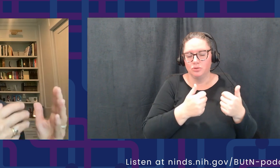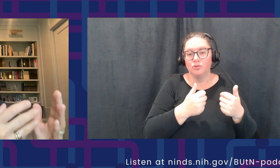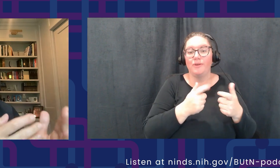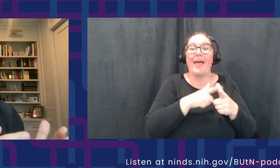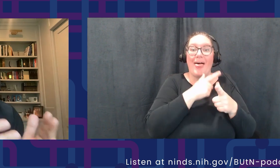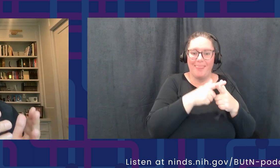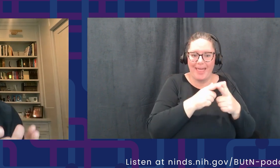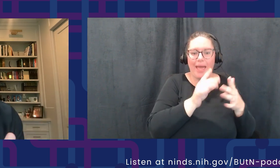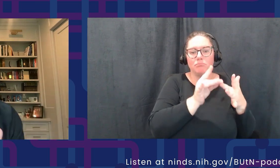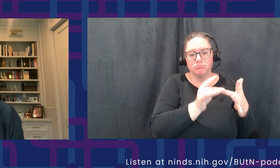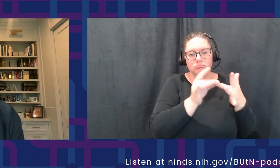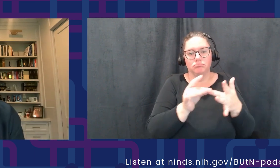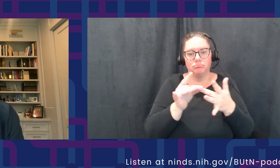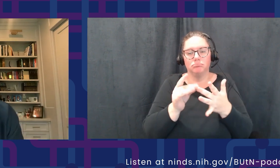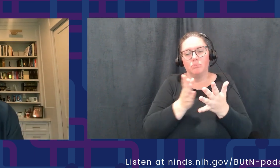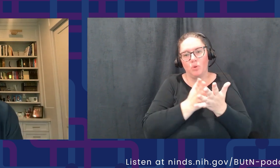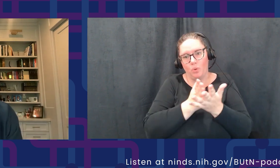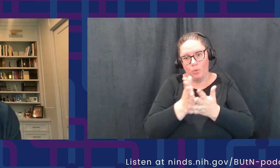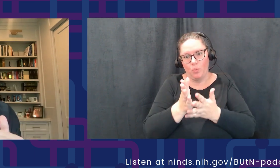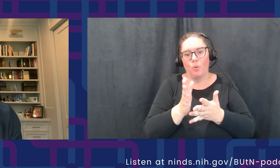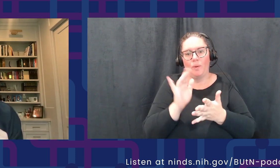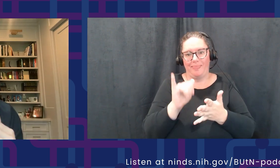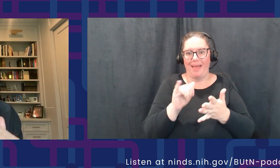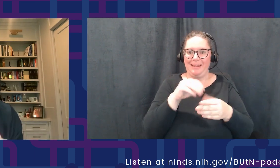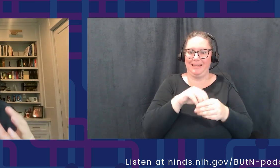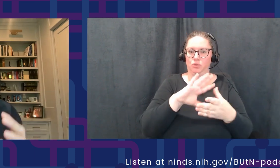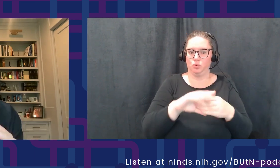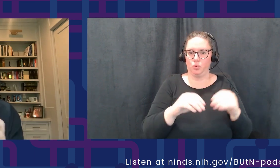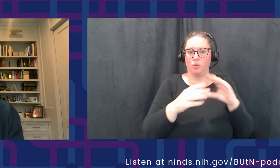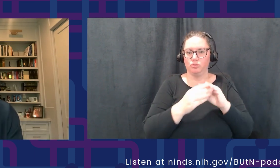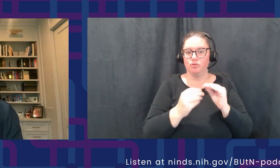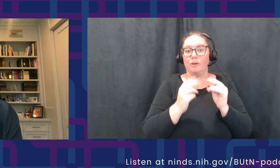And then walk the reader through that in a storytelling chapter by chapter.